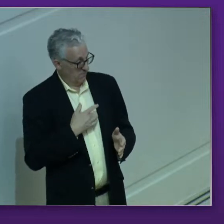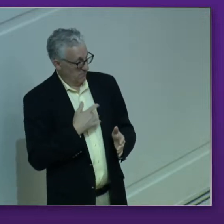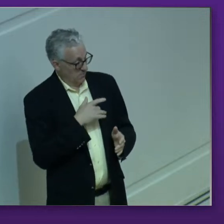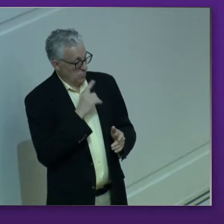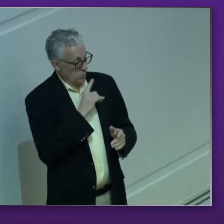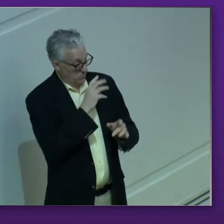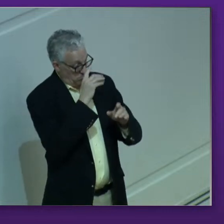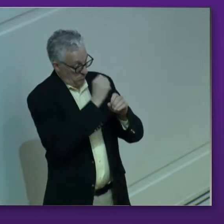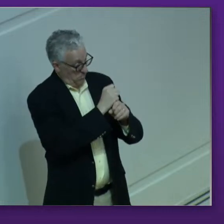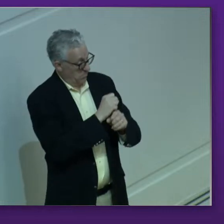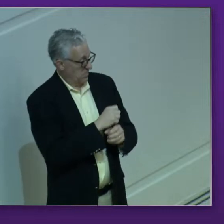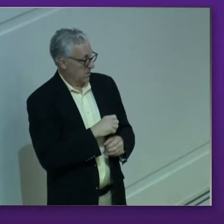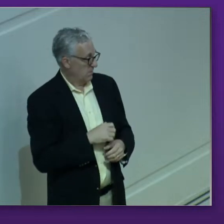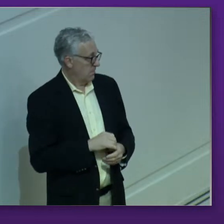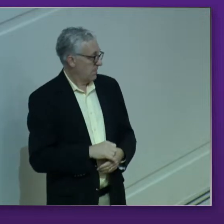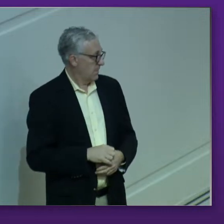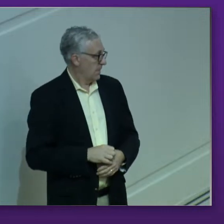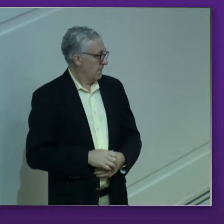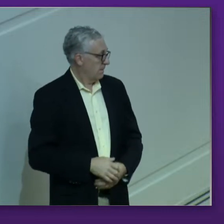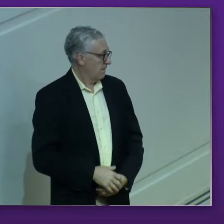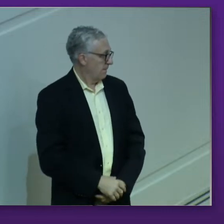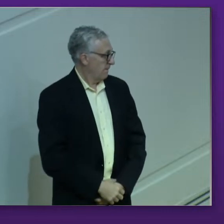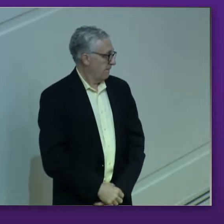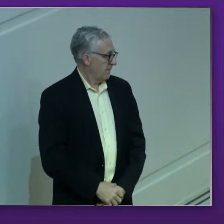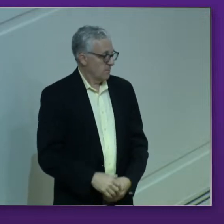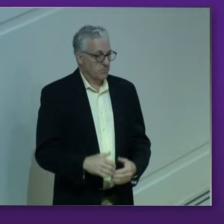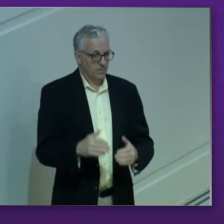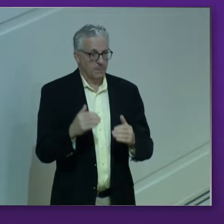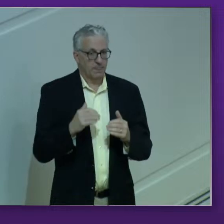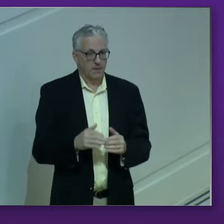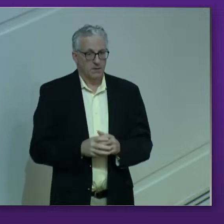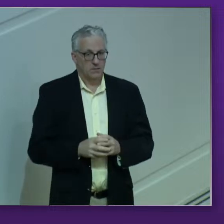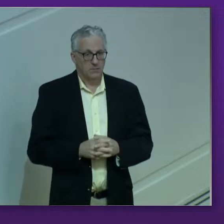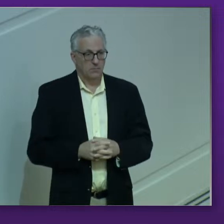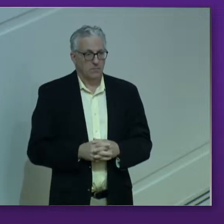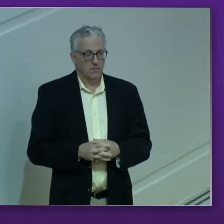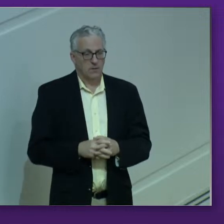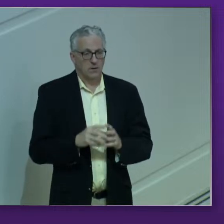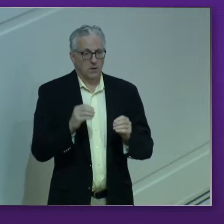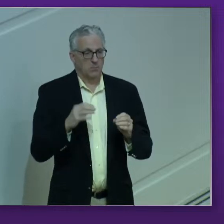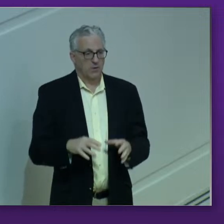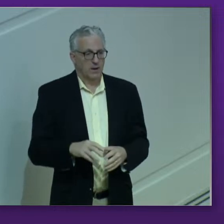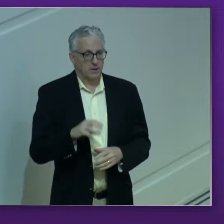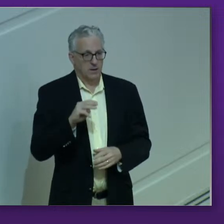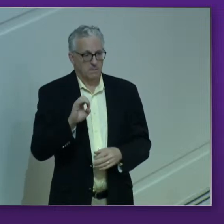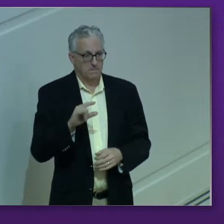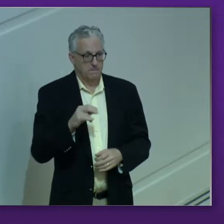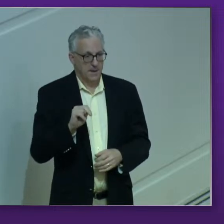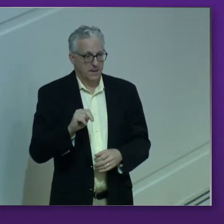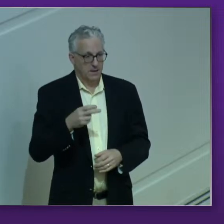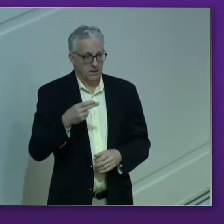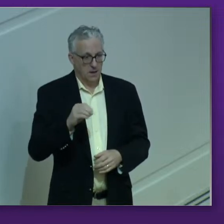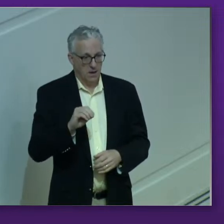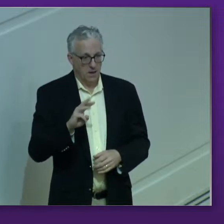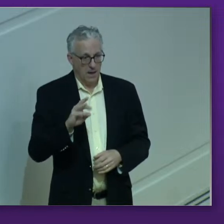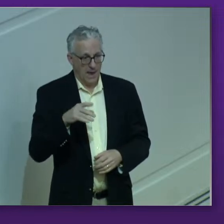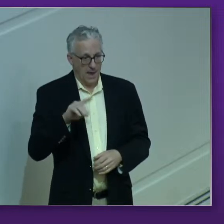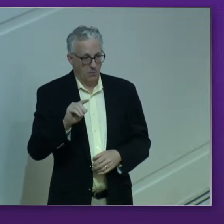EXPERIENCES WORKING AS A POLICE OFFICER AND A PROBATION AND PAROLE AGENT INTO HIS LESSONS WHICH IGNITES LEARNING BY